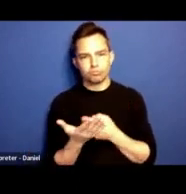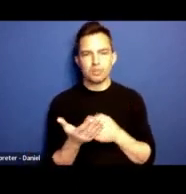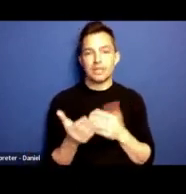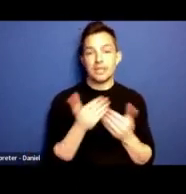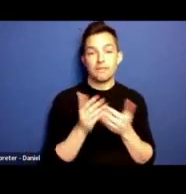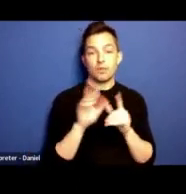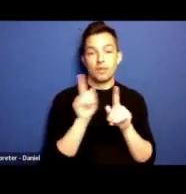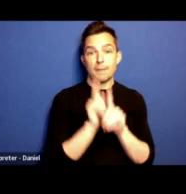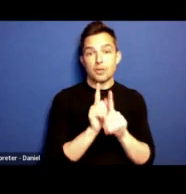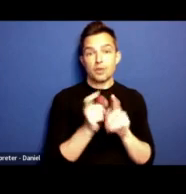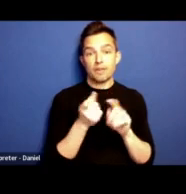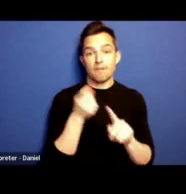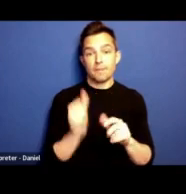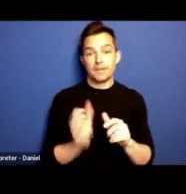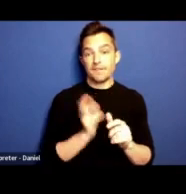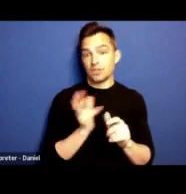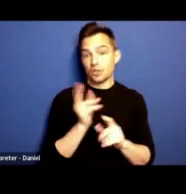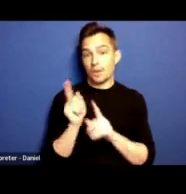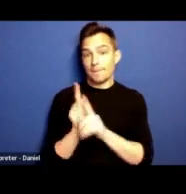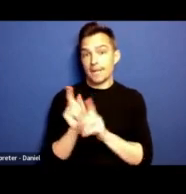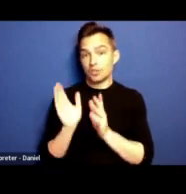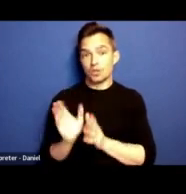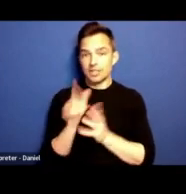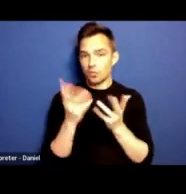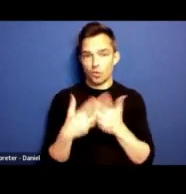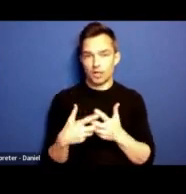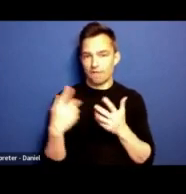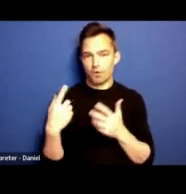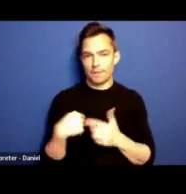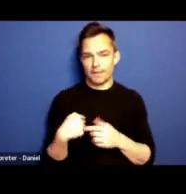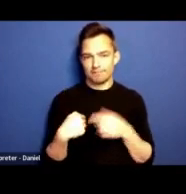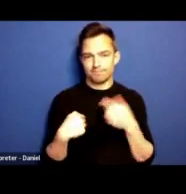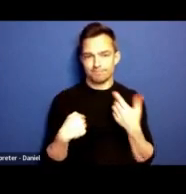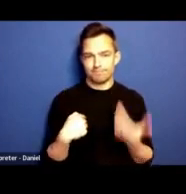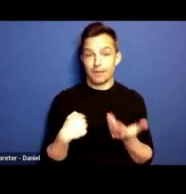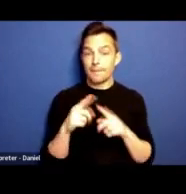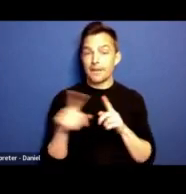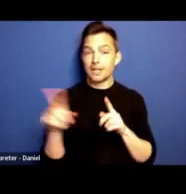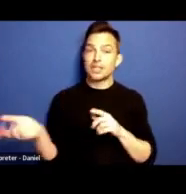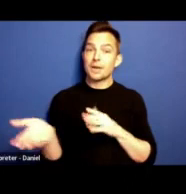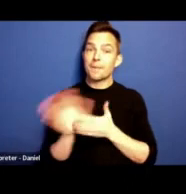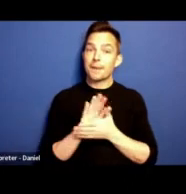quote, official mentor, it didn't work out for me, although she would actually become my mentor later on. And I'll get to